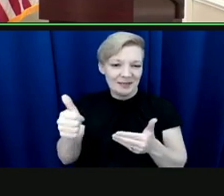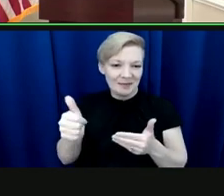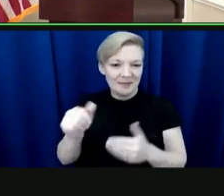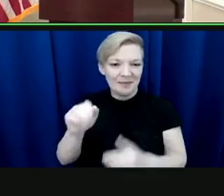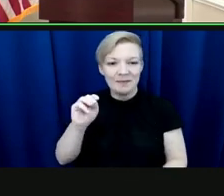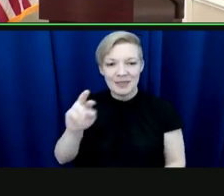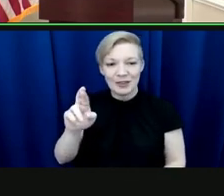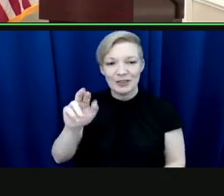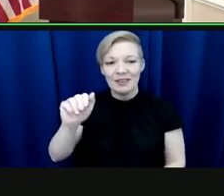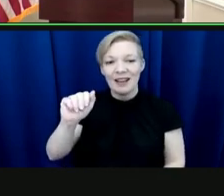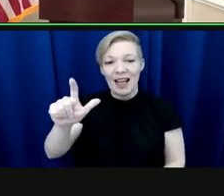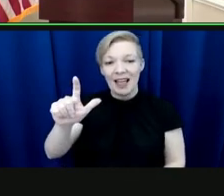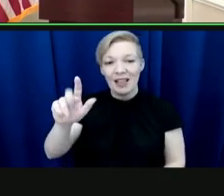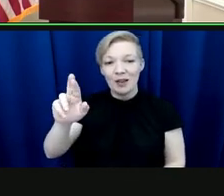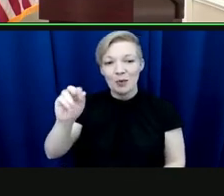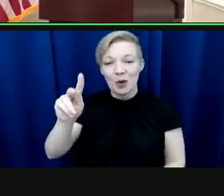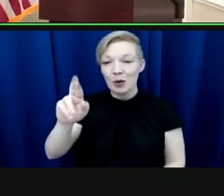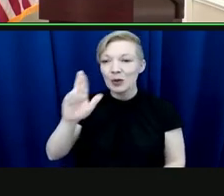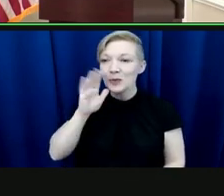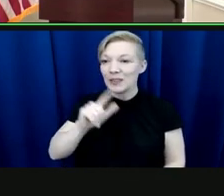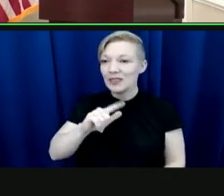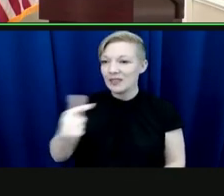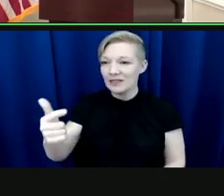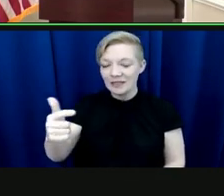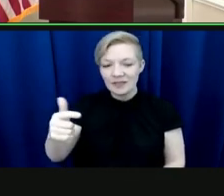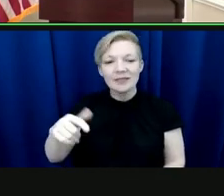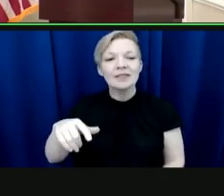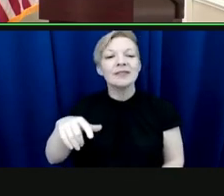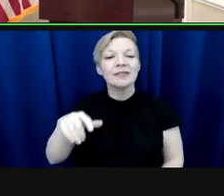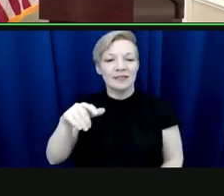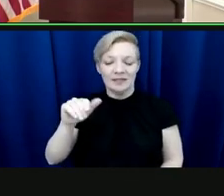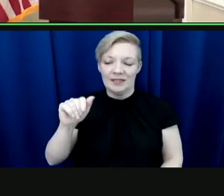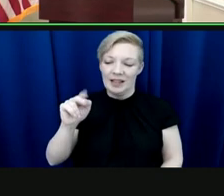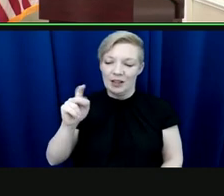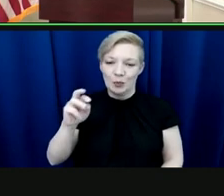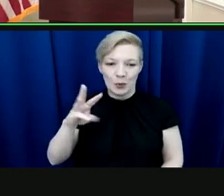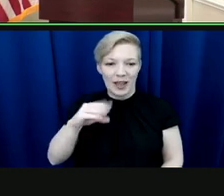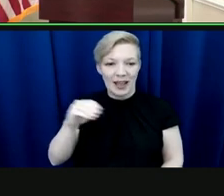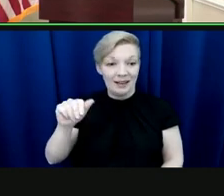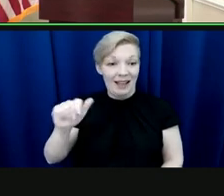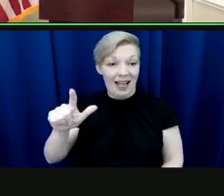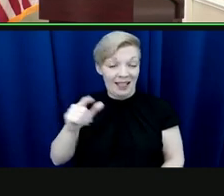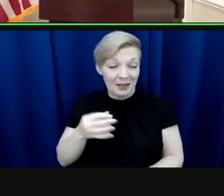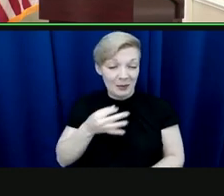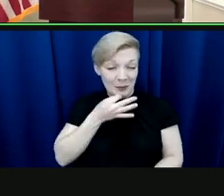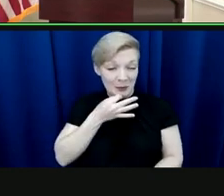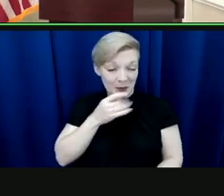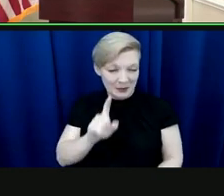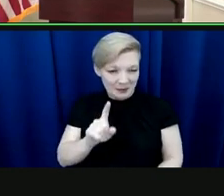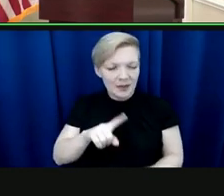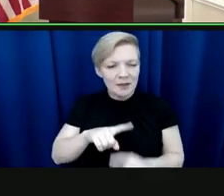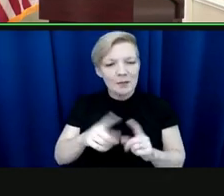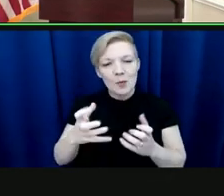And so we'll turn it over to Andrew and Al in a moment. But I just want to point out that today's topic